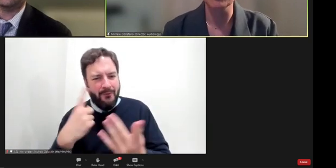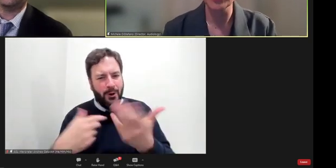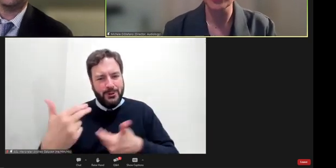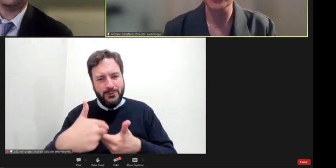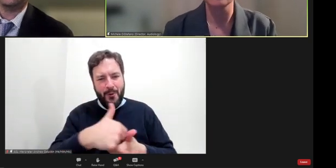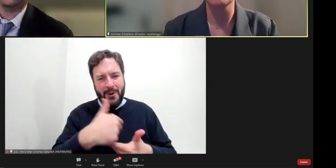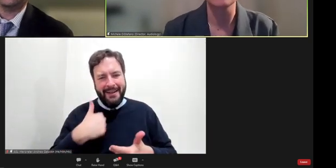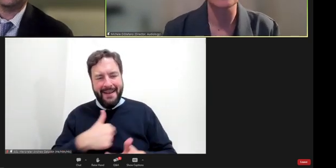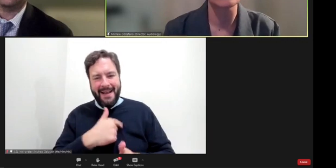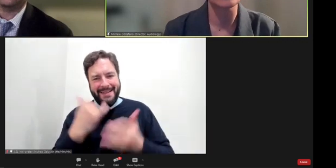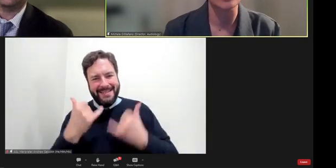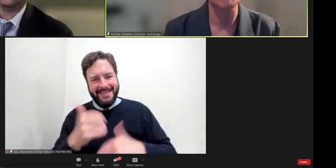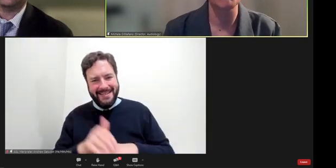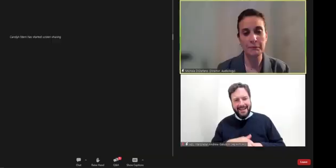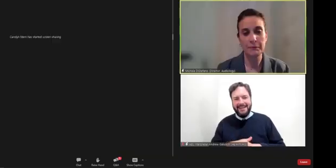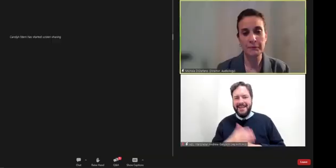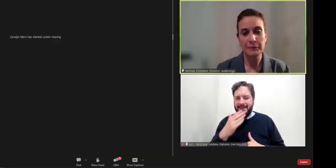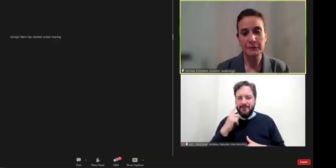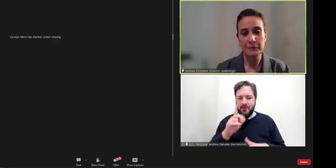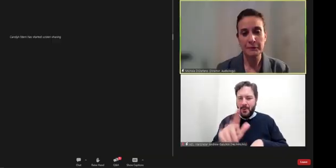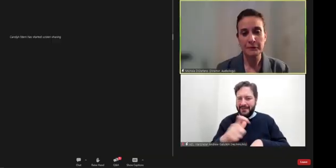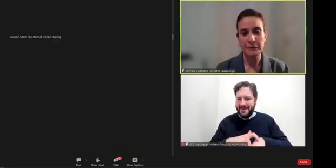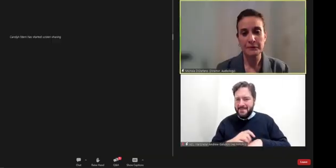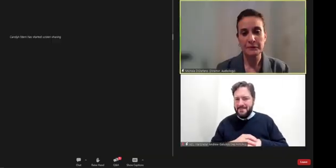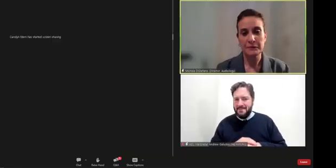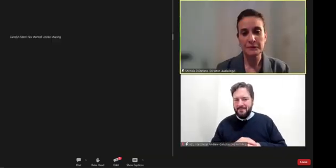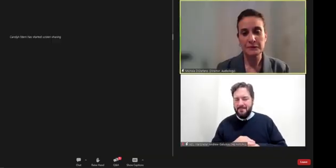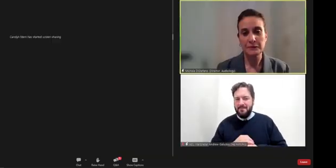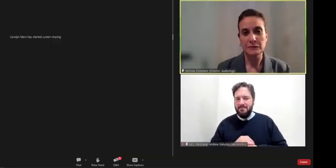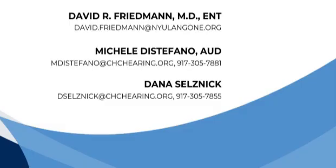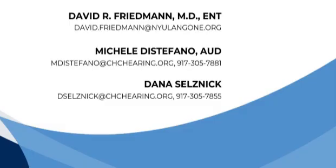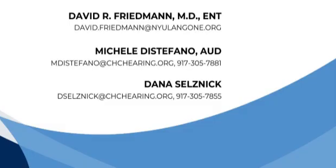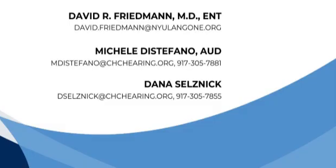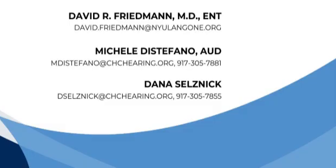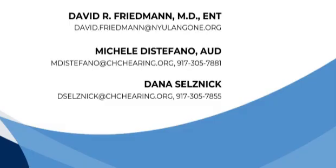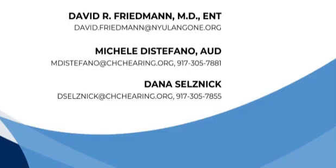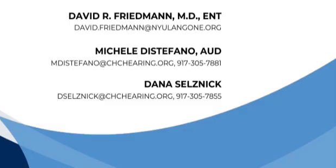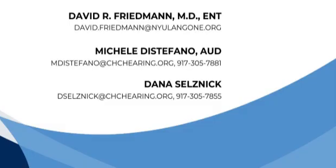We appreciate you giving us your time.